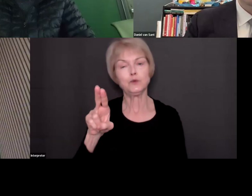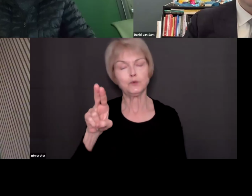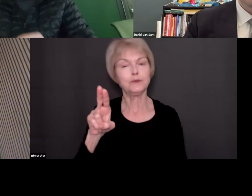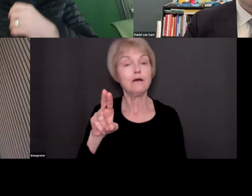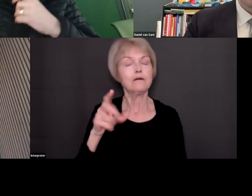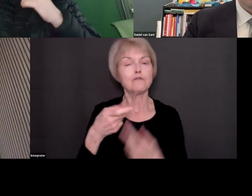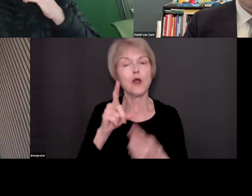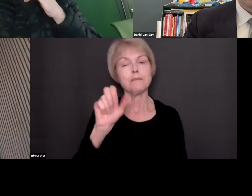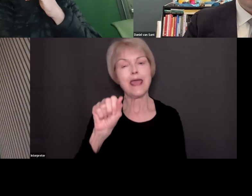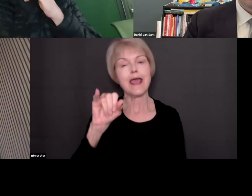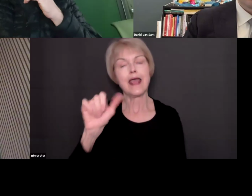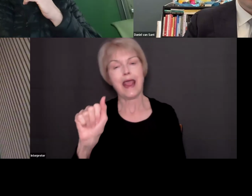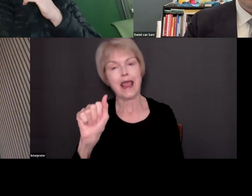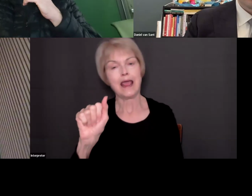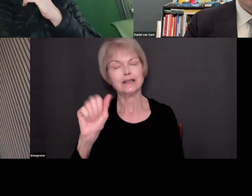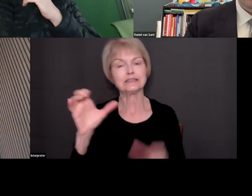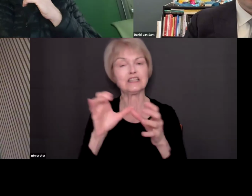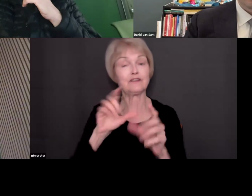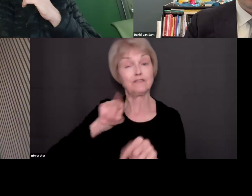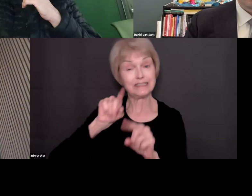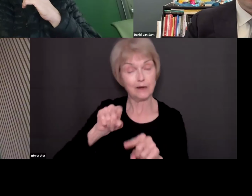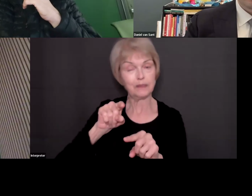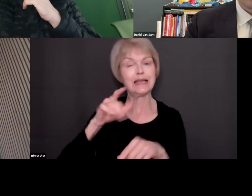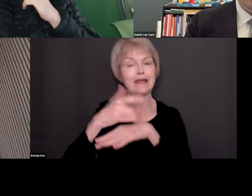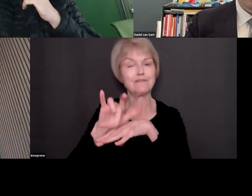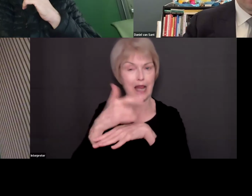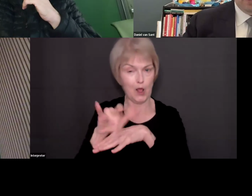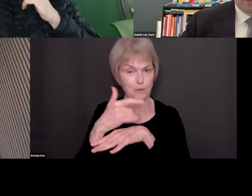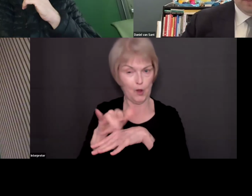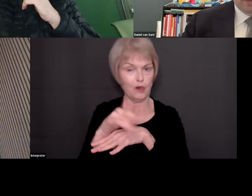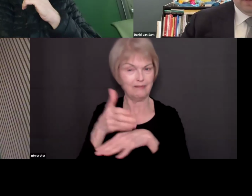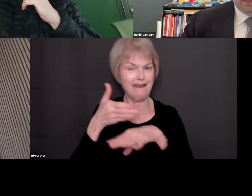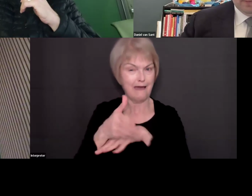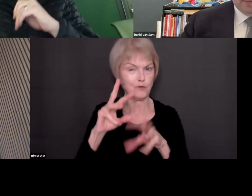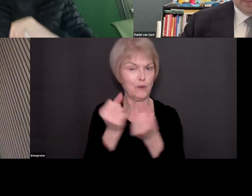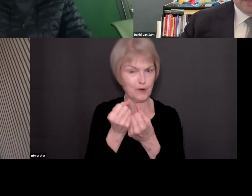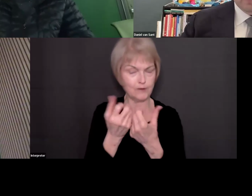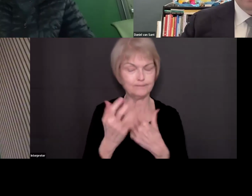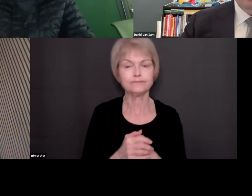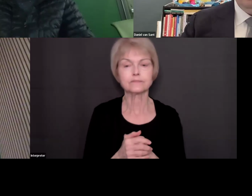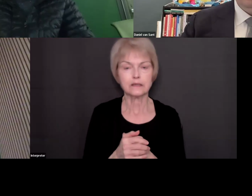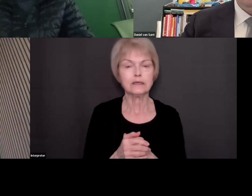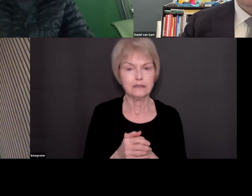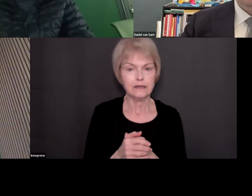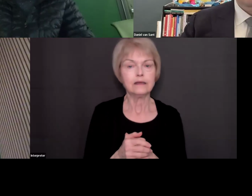and a certificate of attendance will also be available as part of today's webinar. So those will be going out at some point